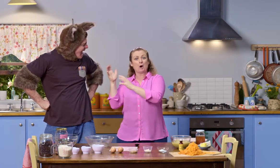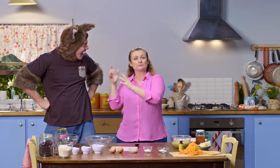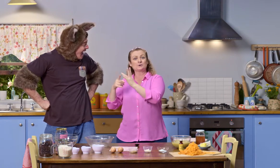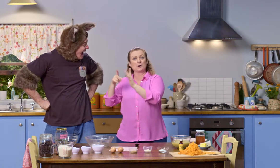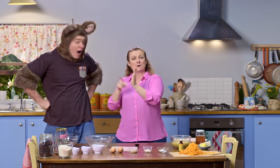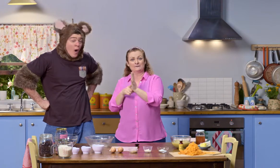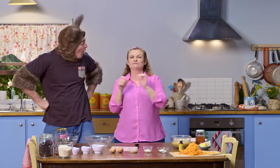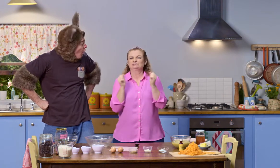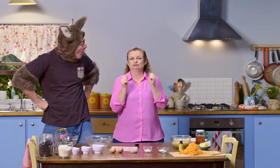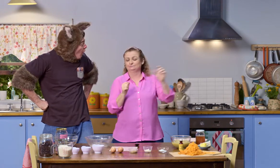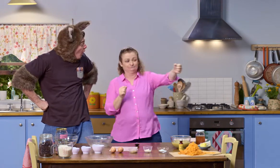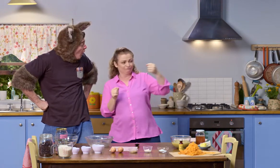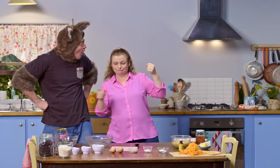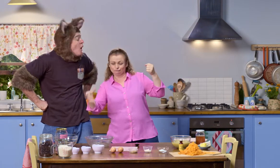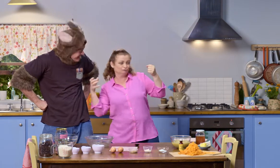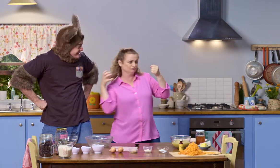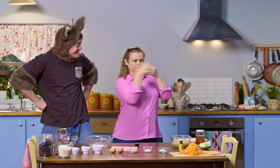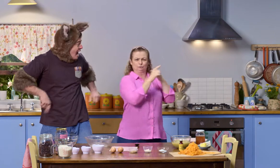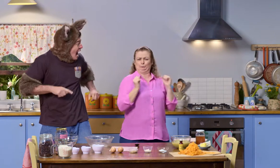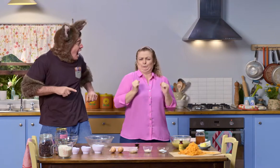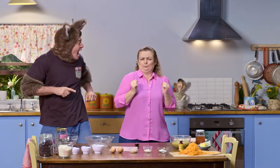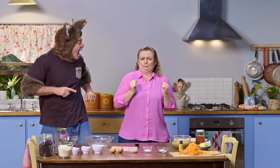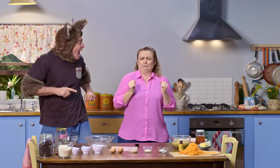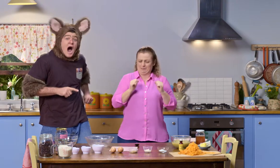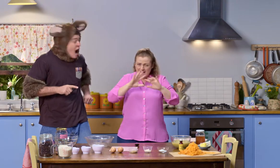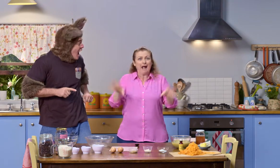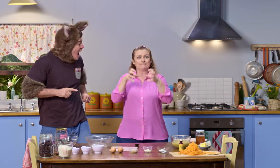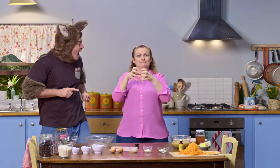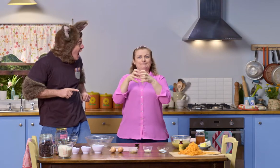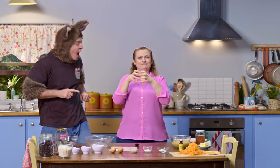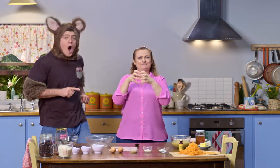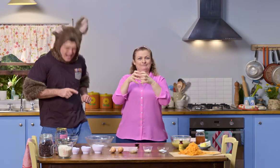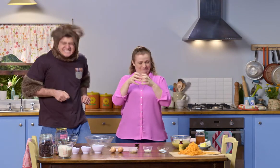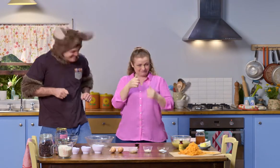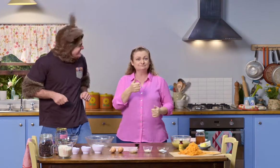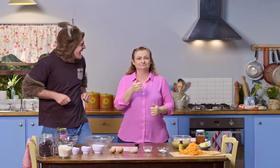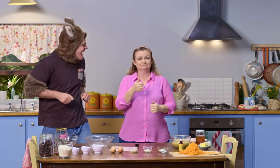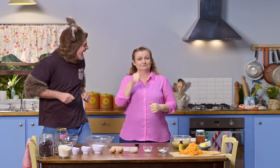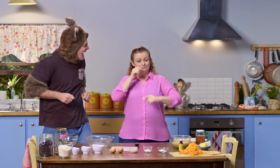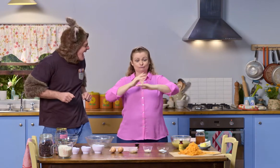The coconut oil, when you put it into the fridge, is cold enough for it to become solid.